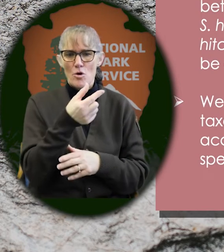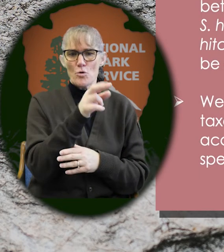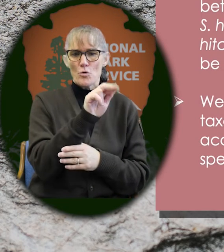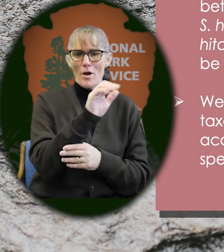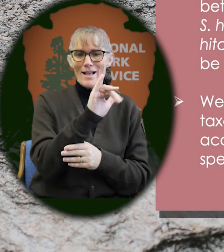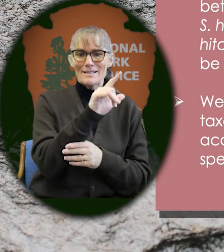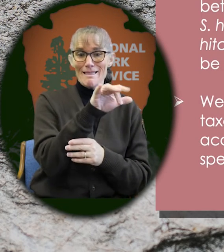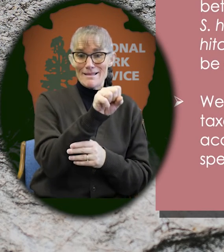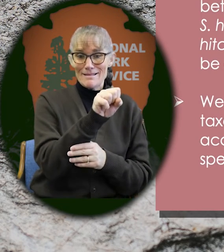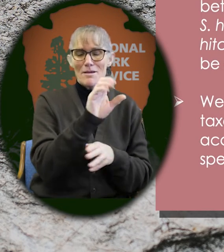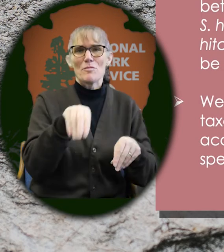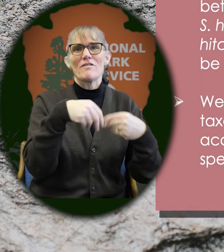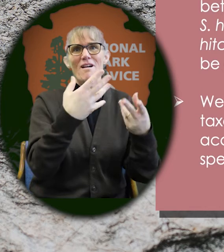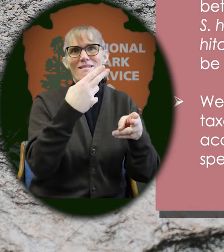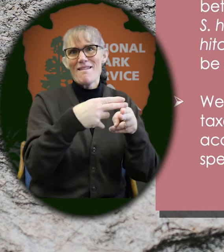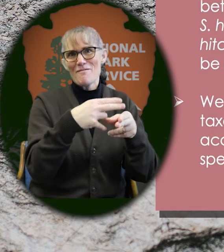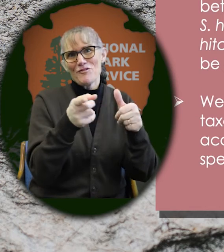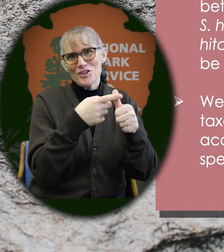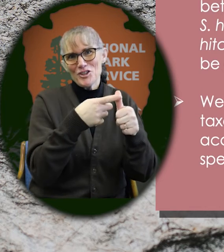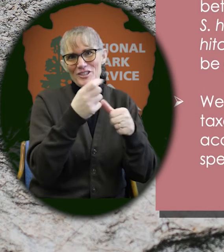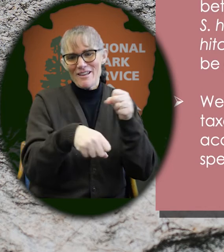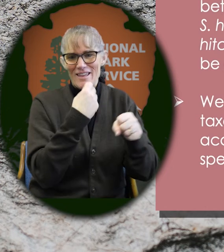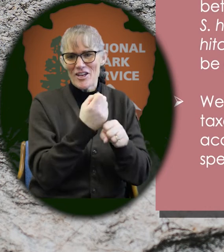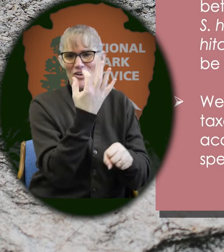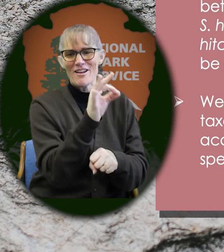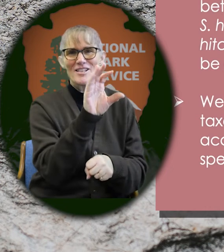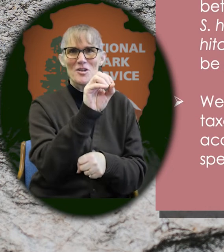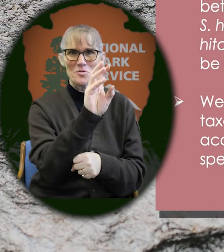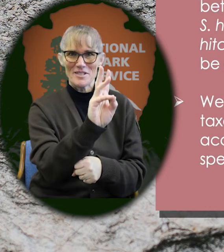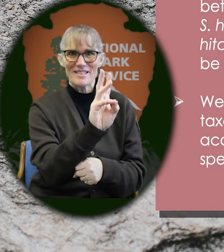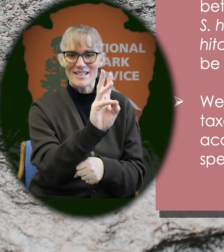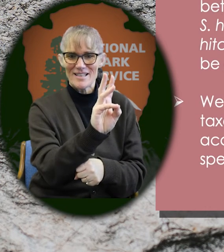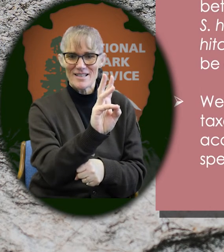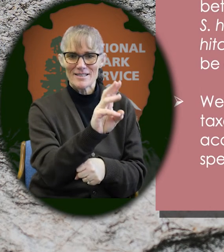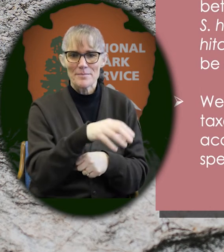S. gracilis got the name first. Uh. It was the first name species in 1906.